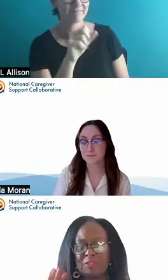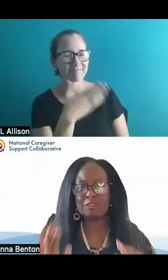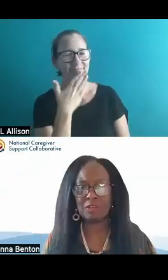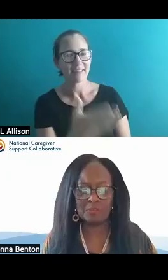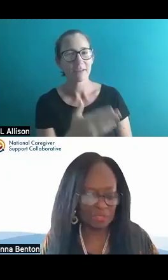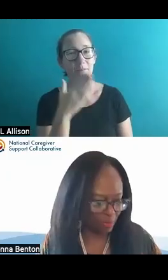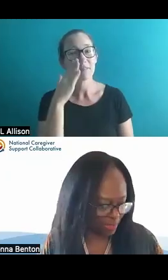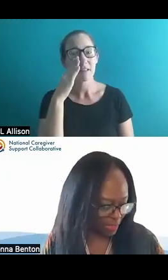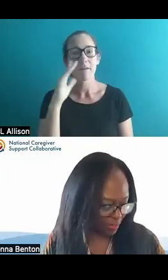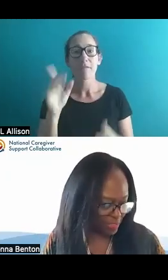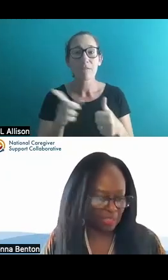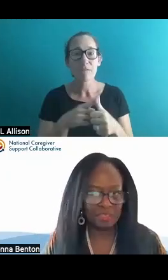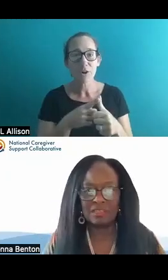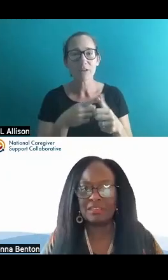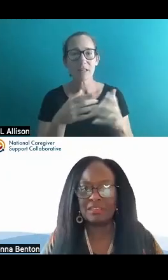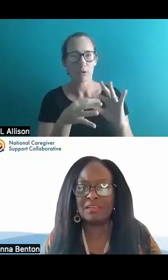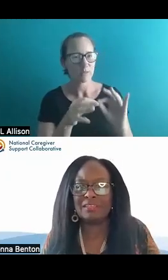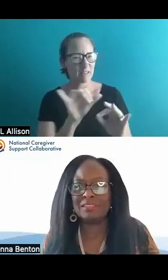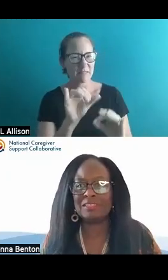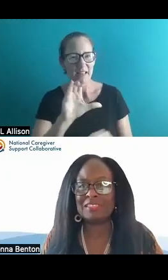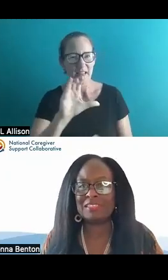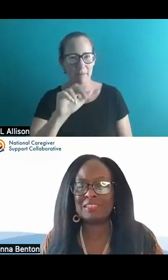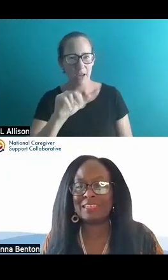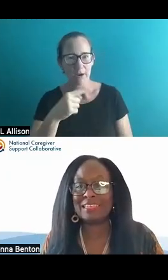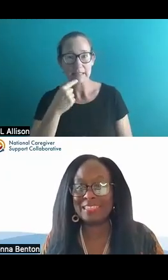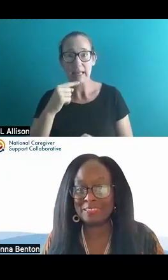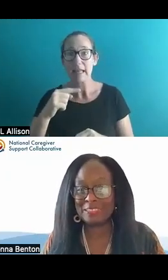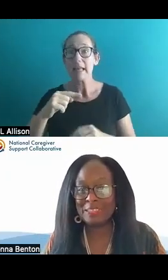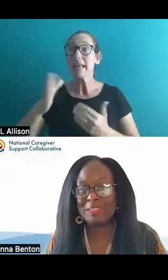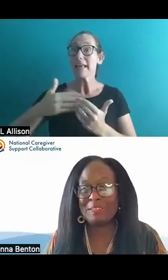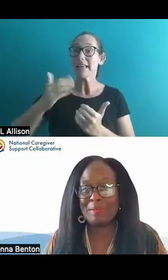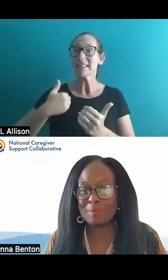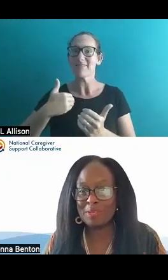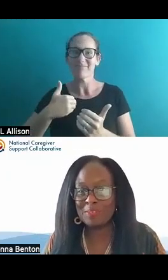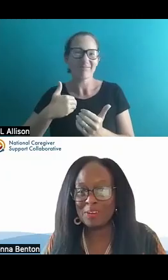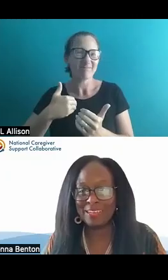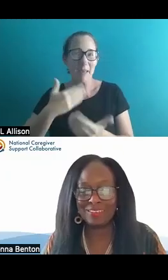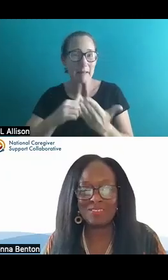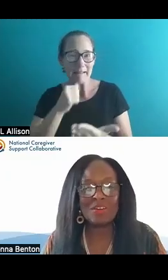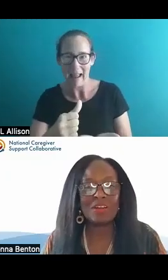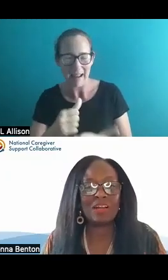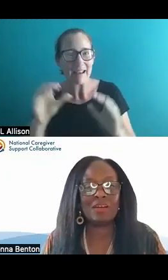of all, let me say what Cara said nothing is necessarily easy to implement right now,